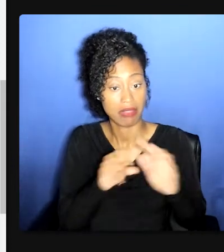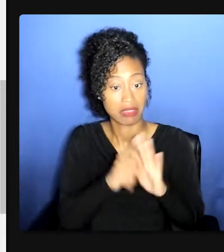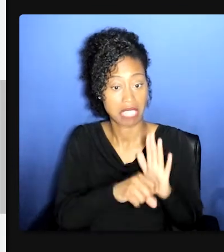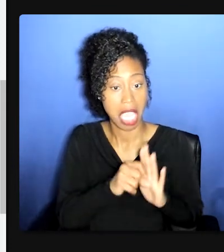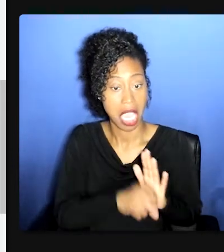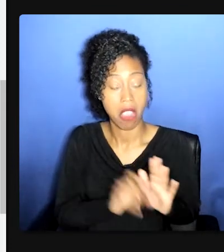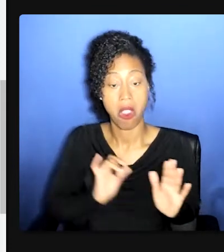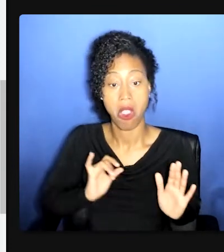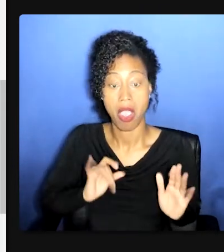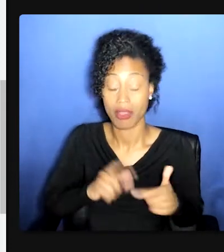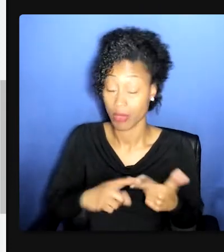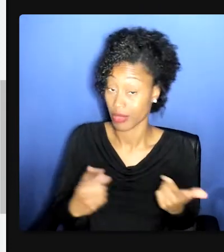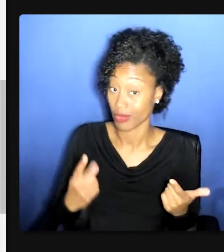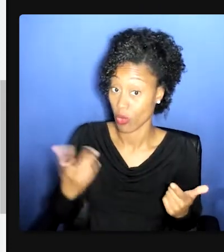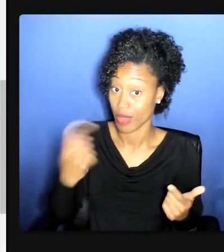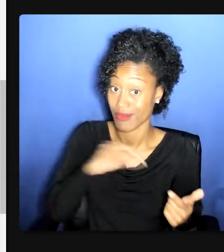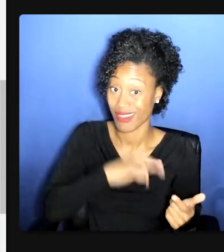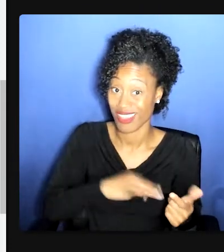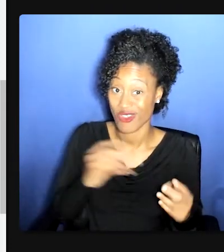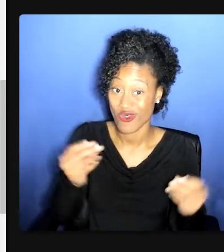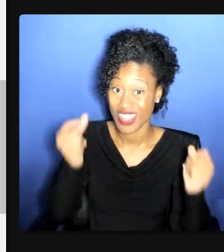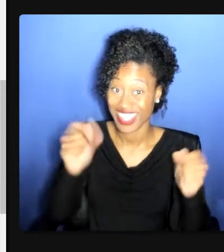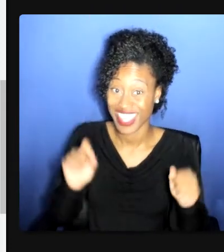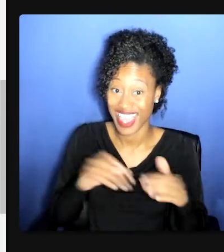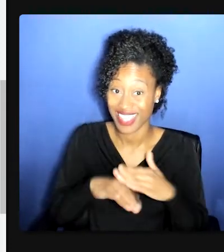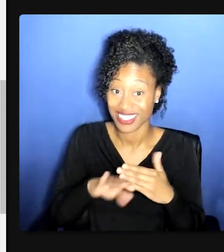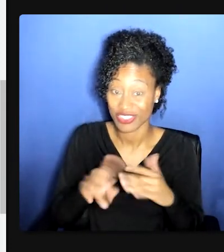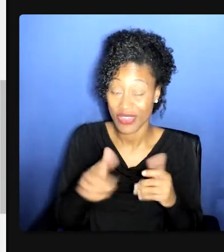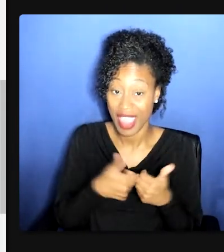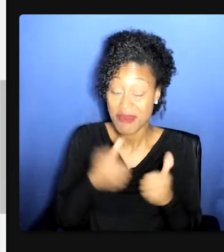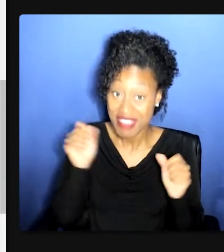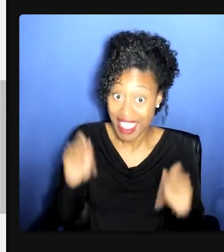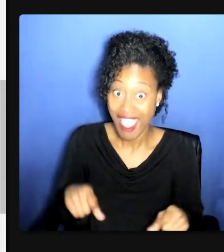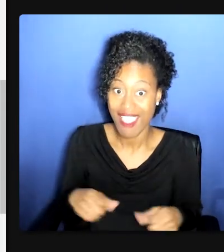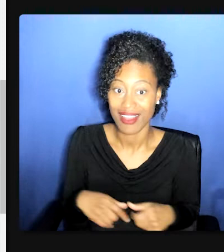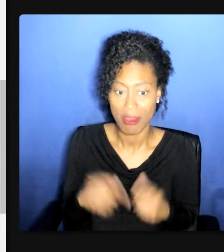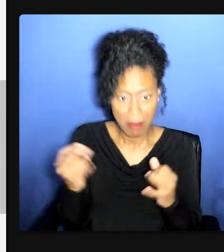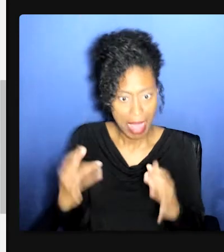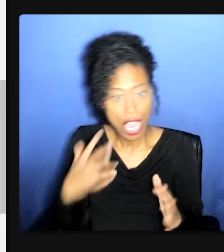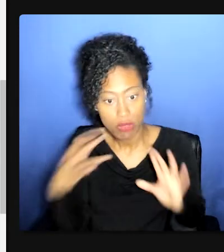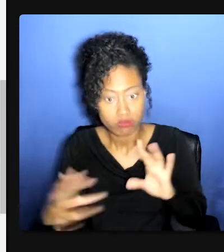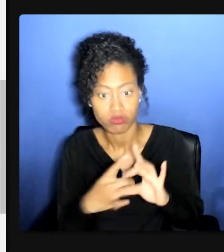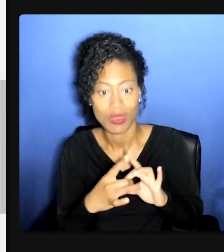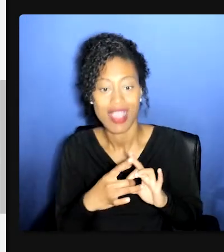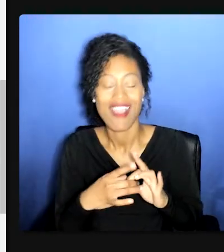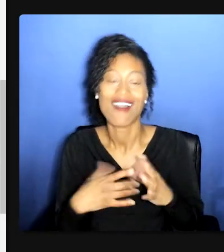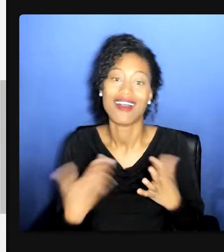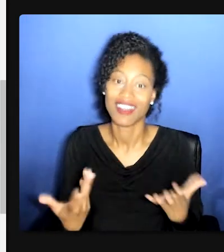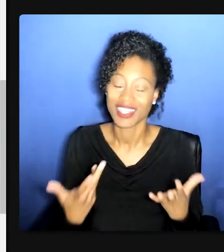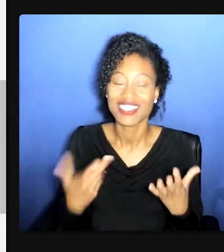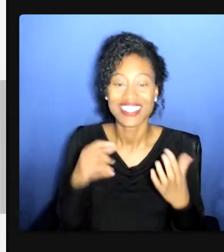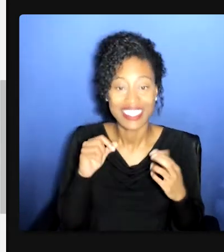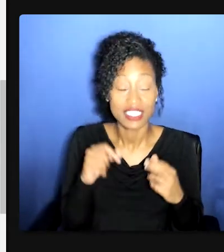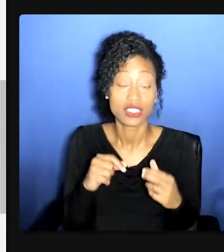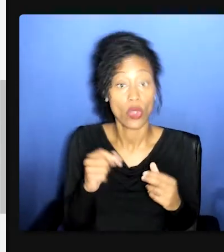Their benefit is players can quickly access the game. They improve the game server experience.